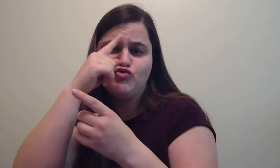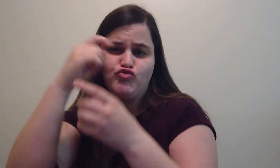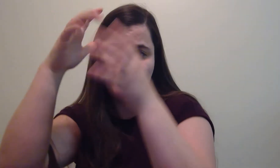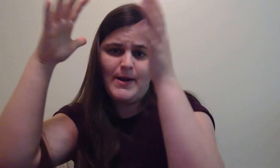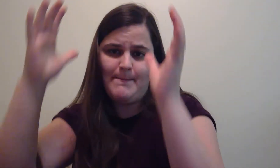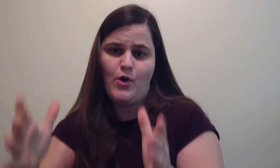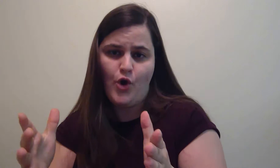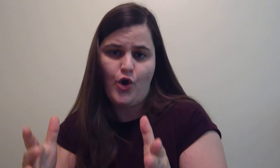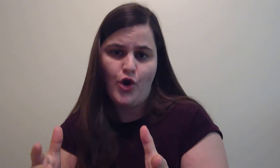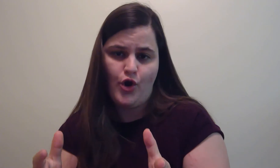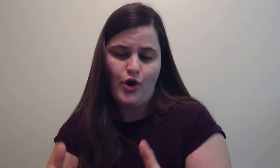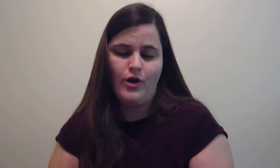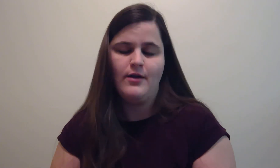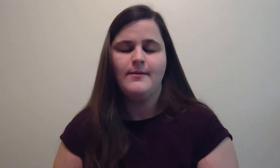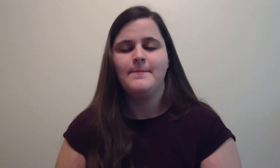one of the two of them will always be unhappy.